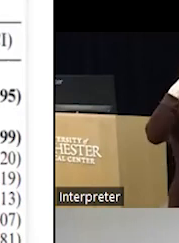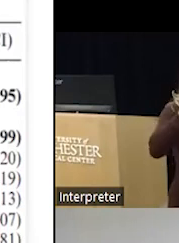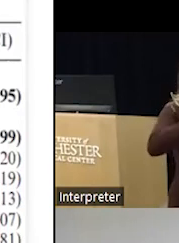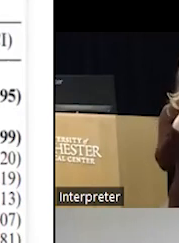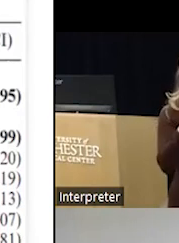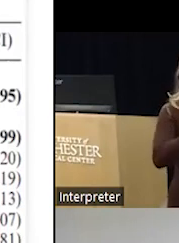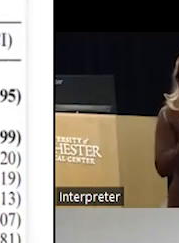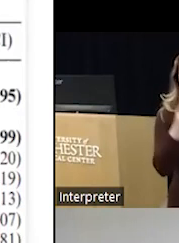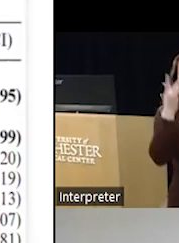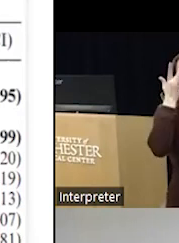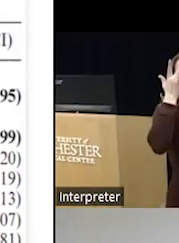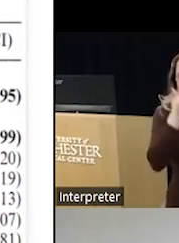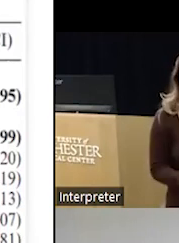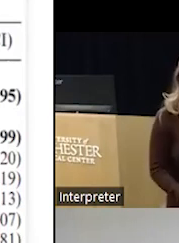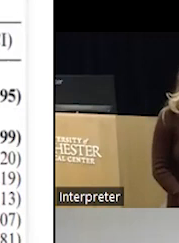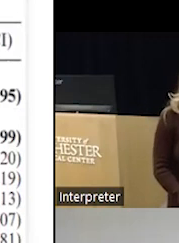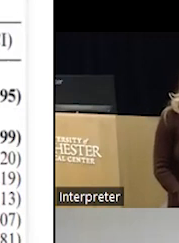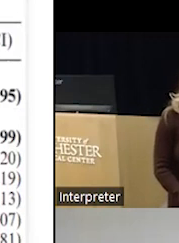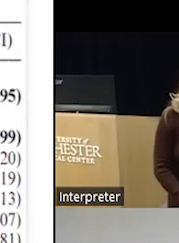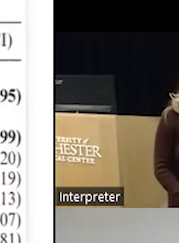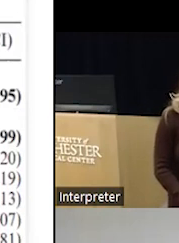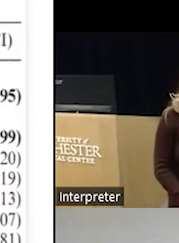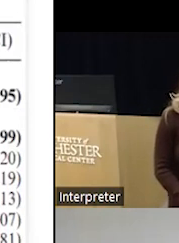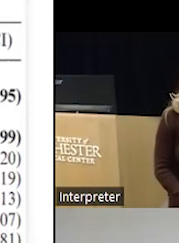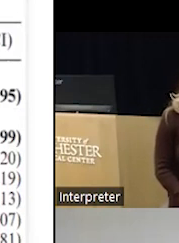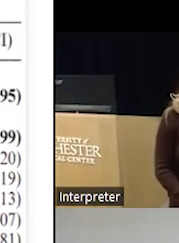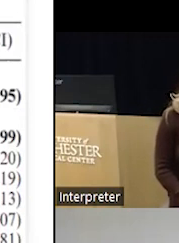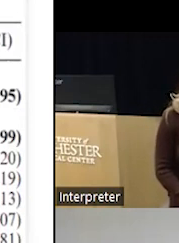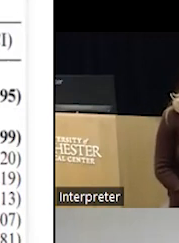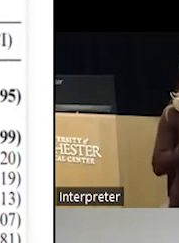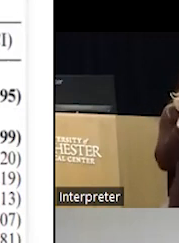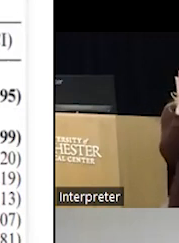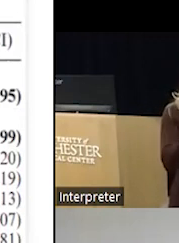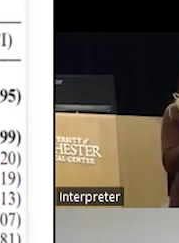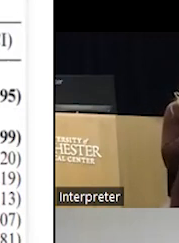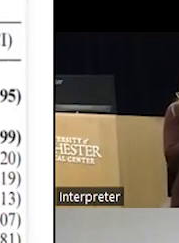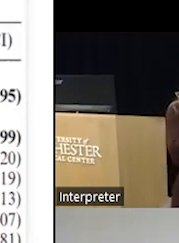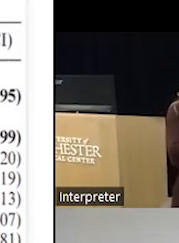less Statin discontinuation less antidiabetic discontinuation less antihypertensive